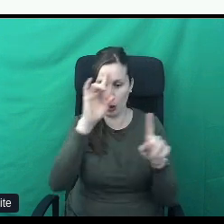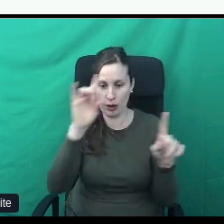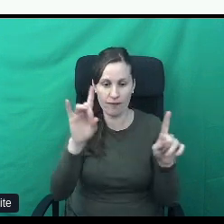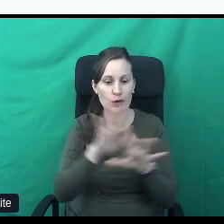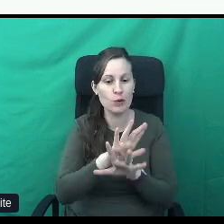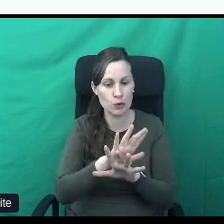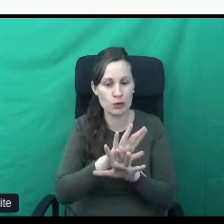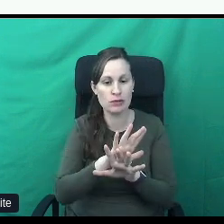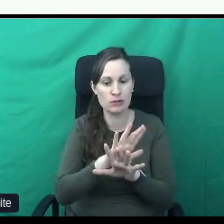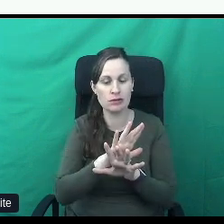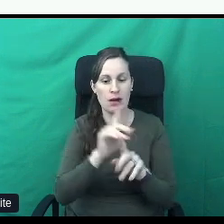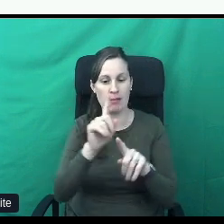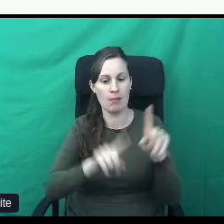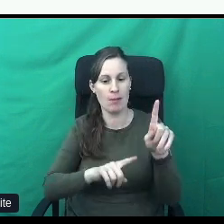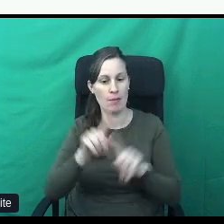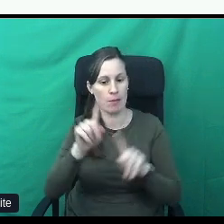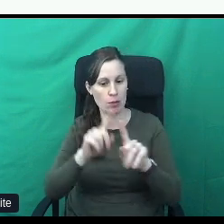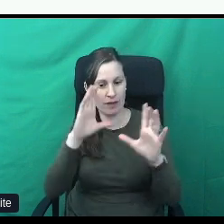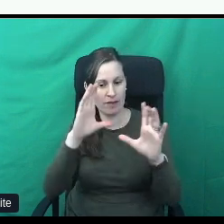multiple focus issues and so on.